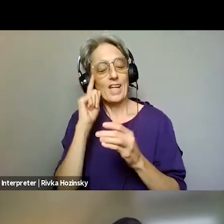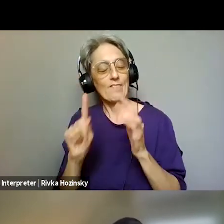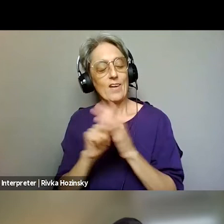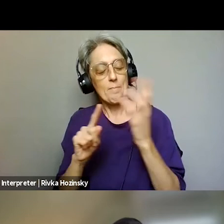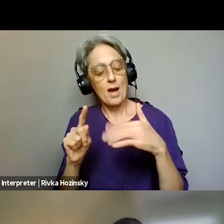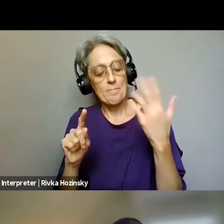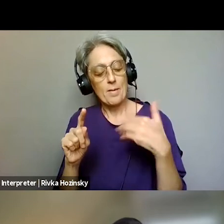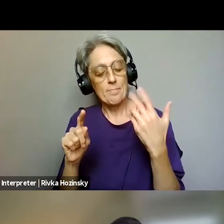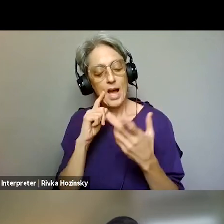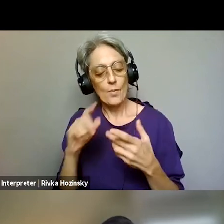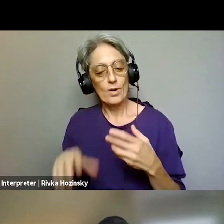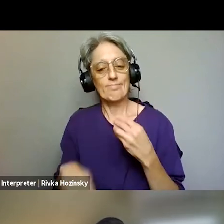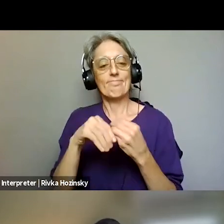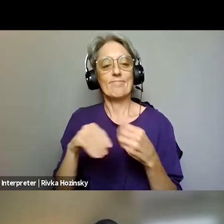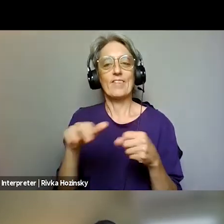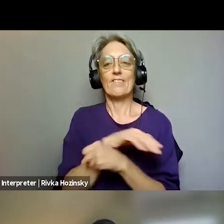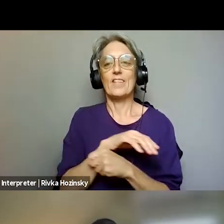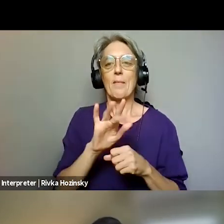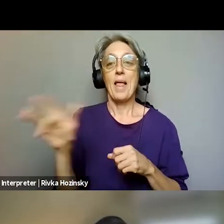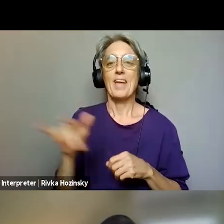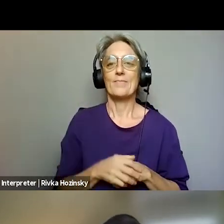[DR. MONIKA MITRA:] No worries Eric, been there done that.